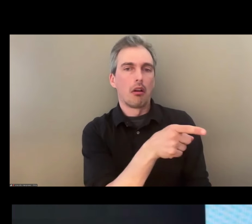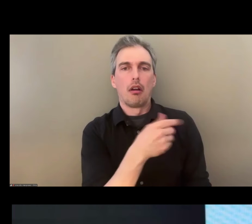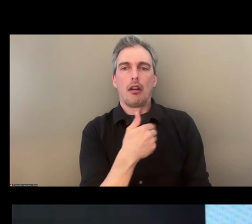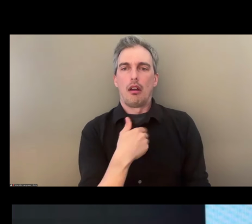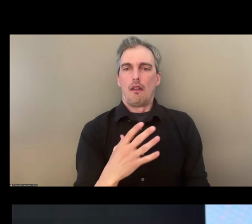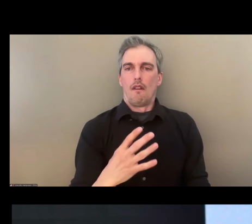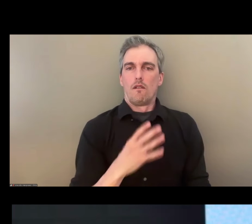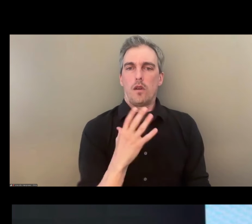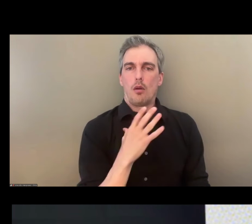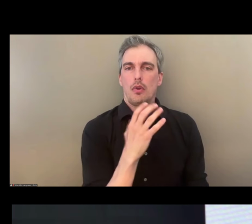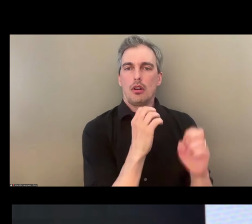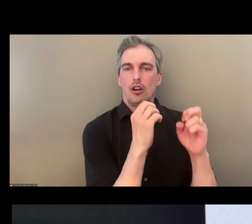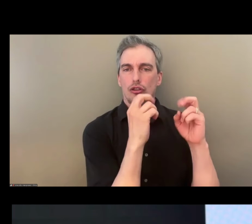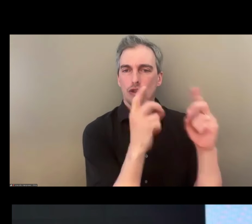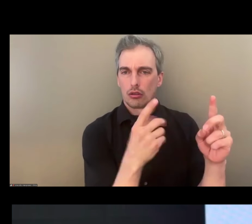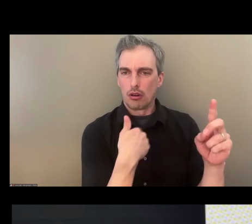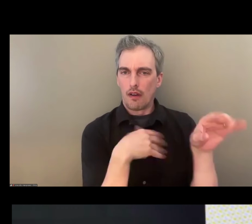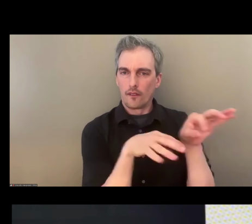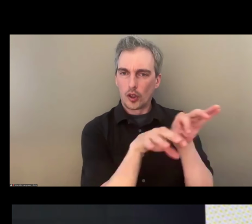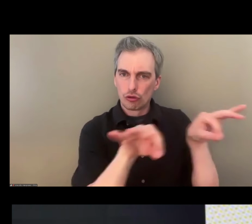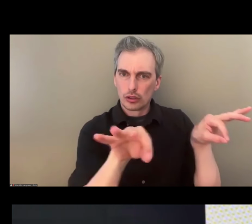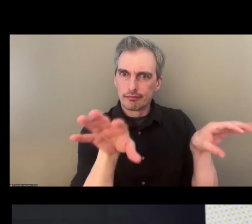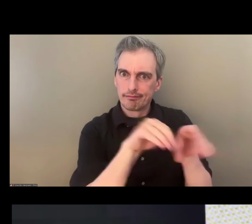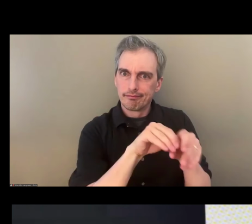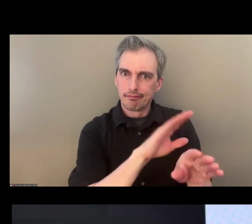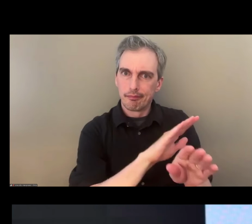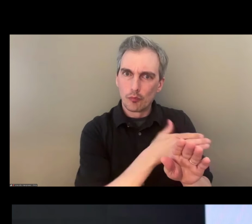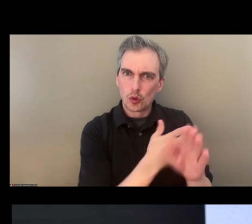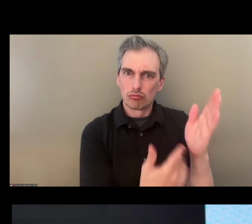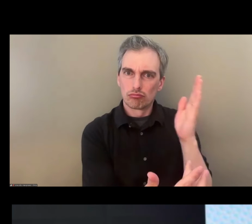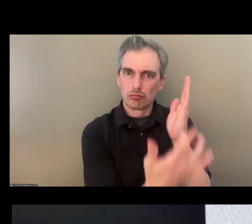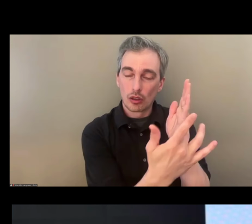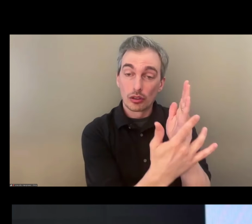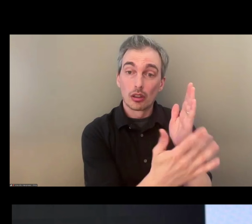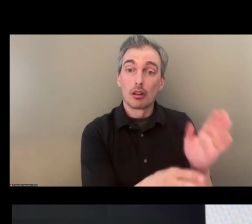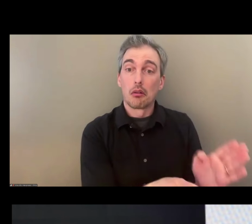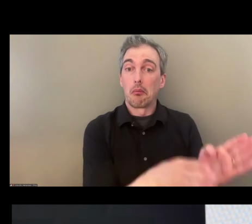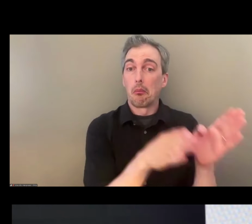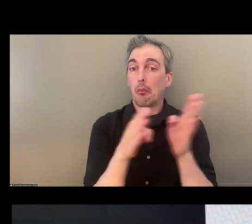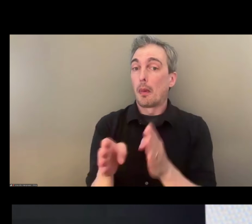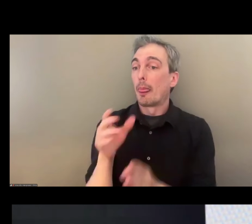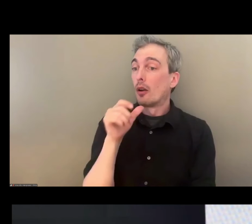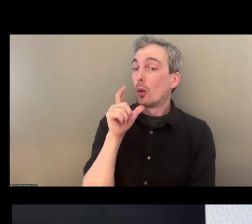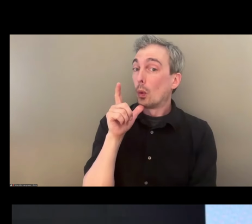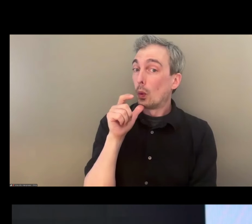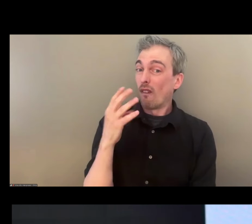music technology, whereas the 4 podcasters learned audio engineering and podcasting